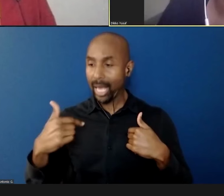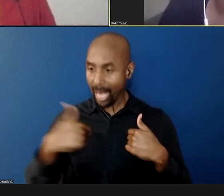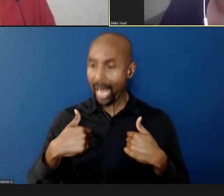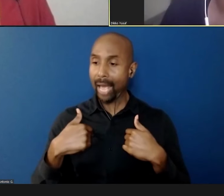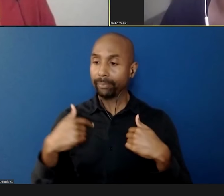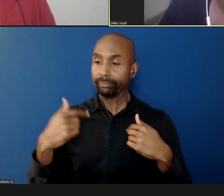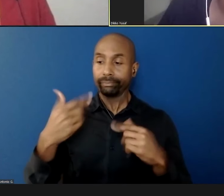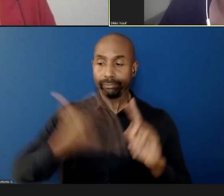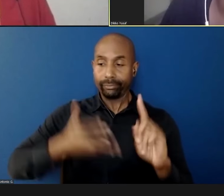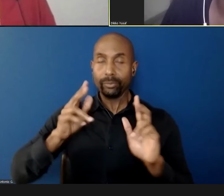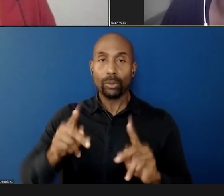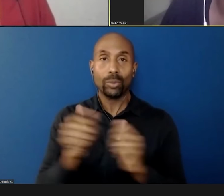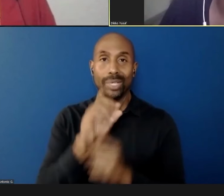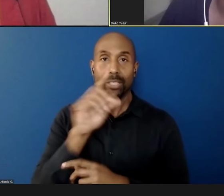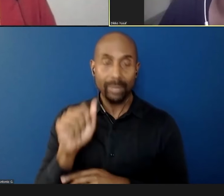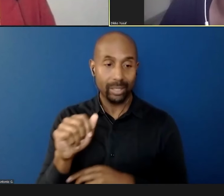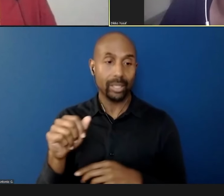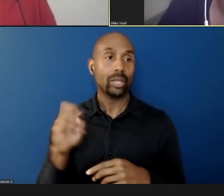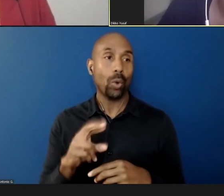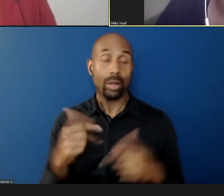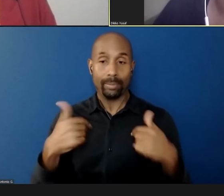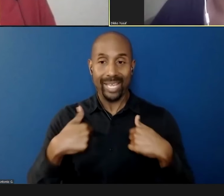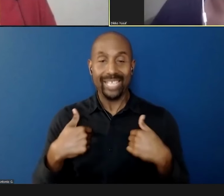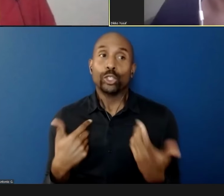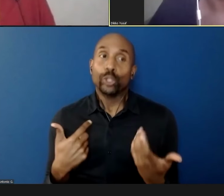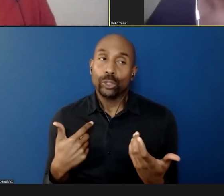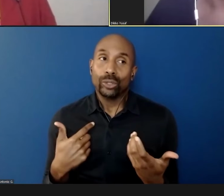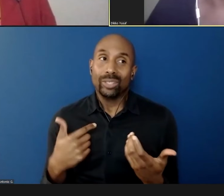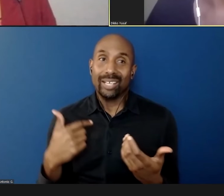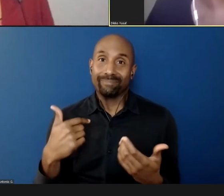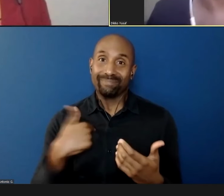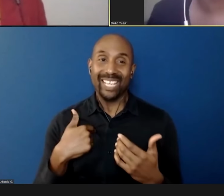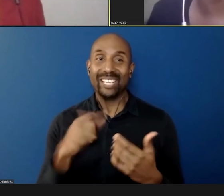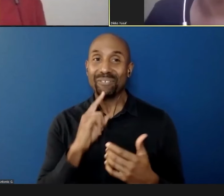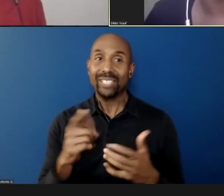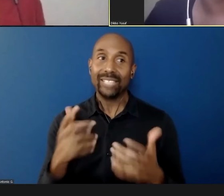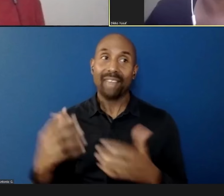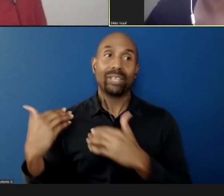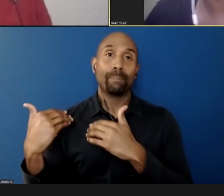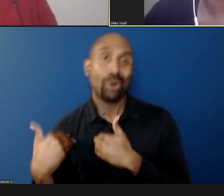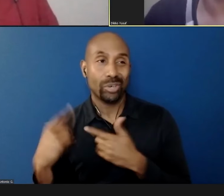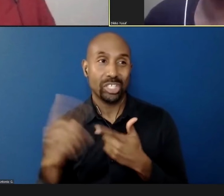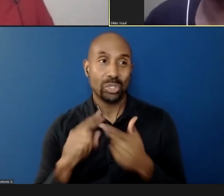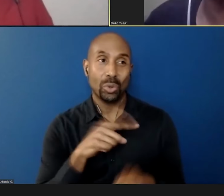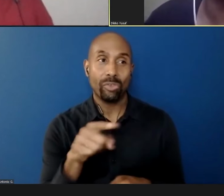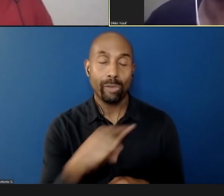this kind of more balanced approach to what we want to become appears a society, recognize